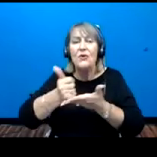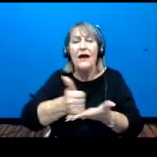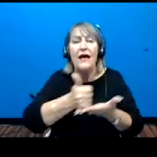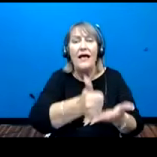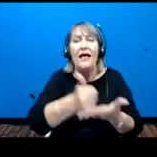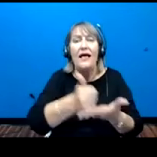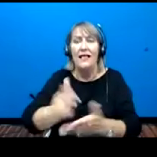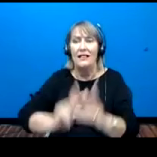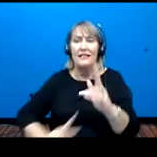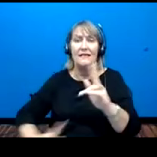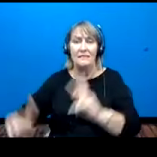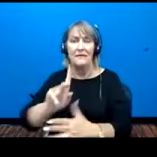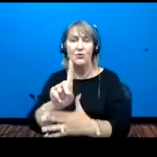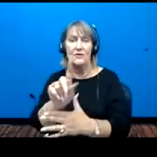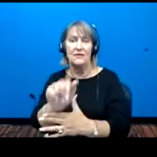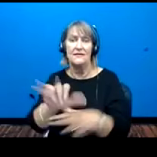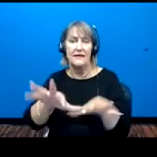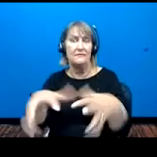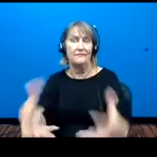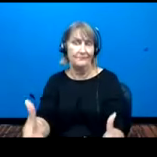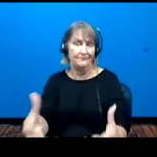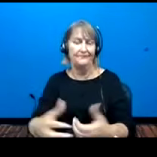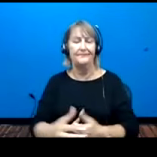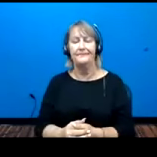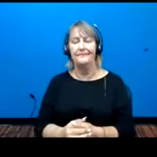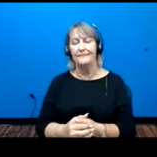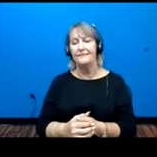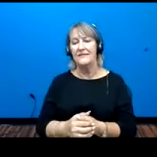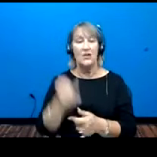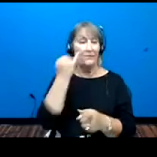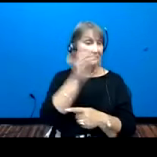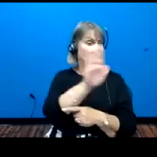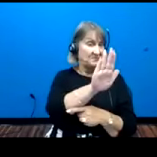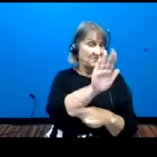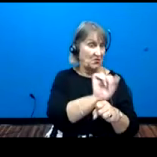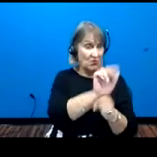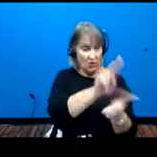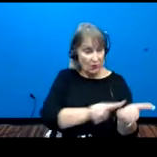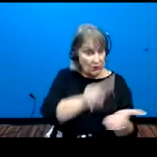and reaching out within your community, within whether it's your university, within your community, within your state,